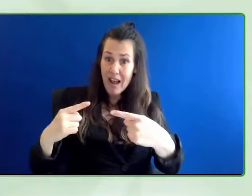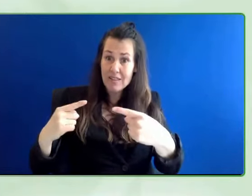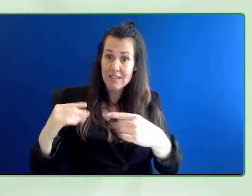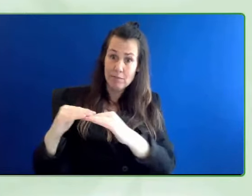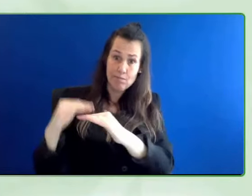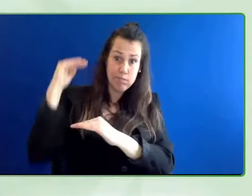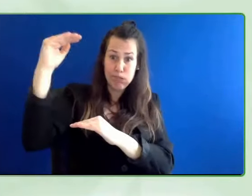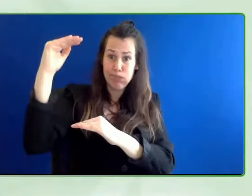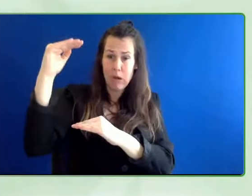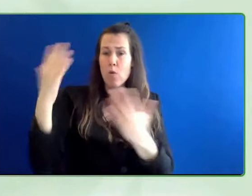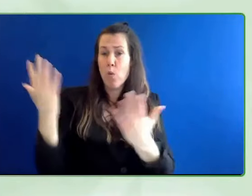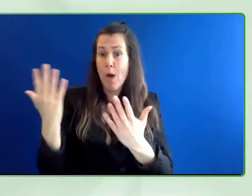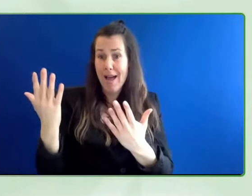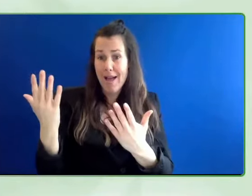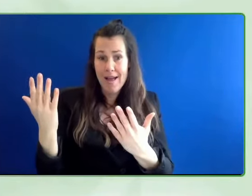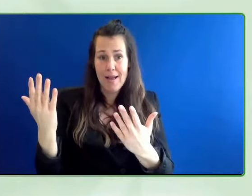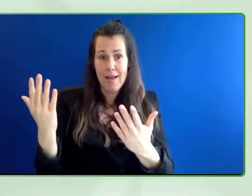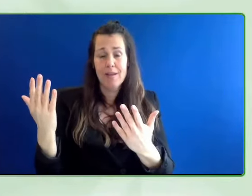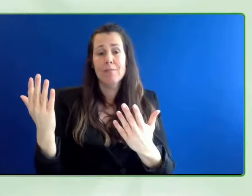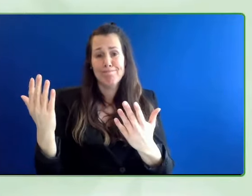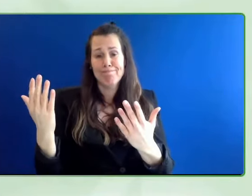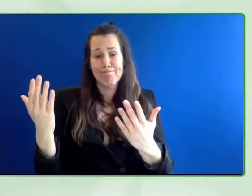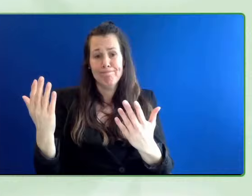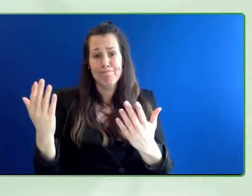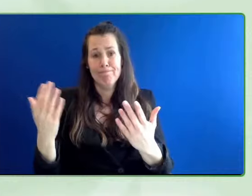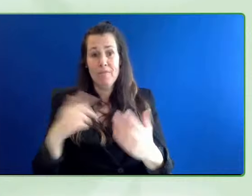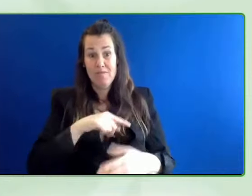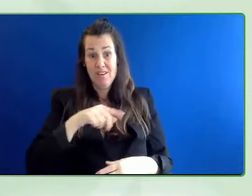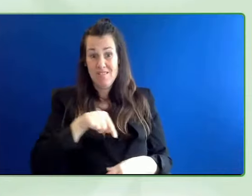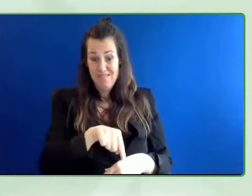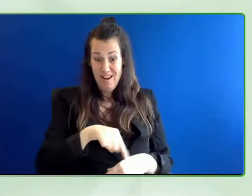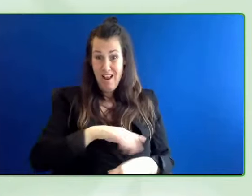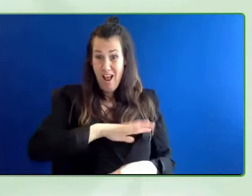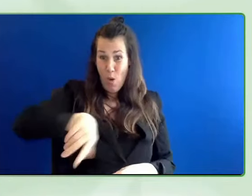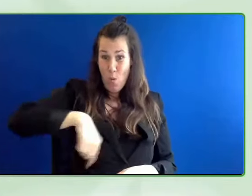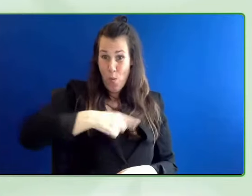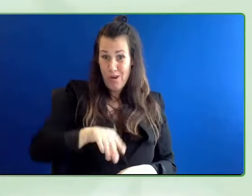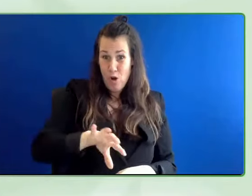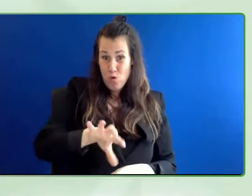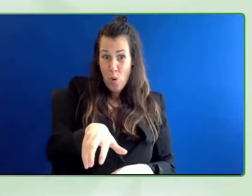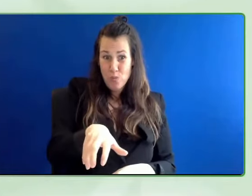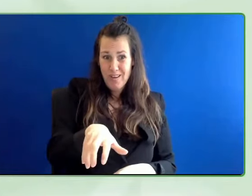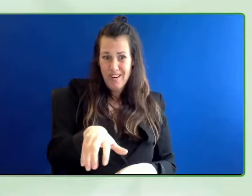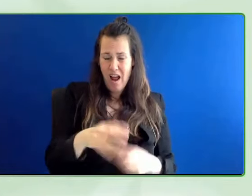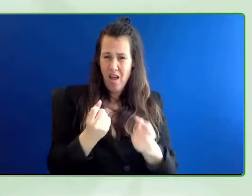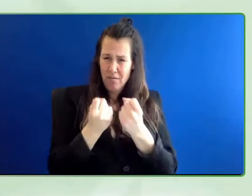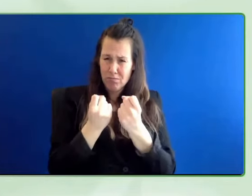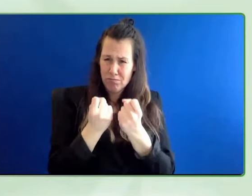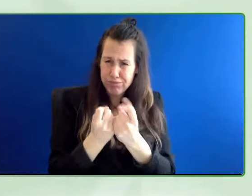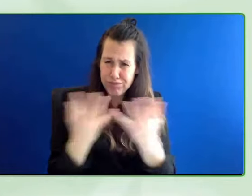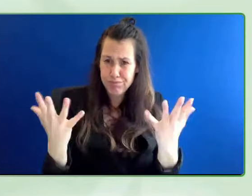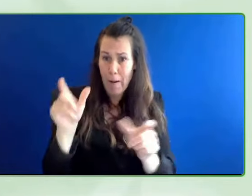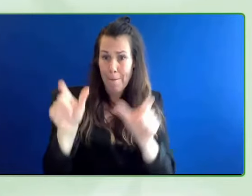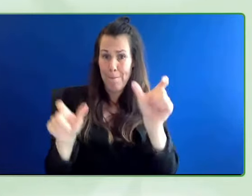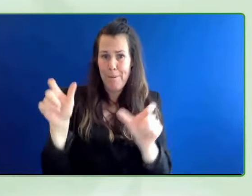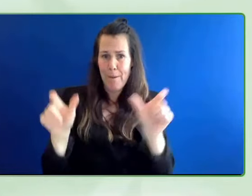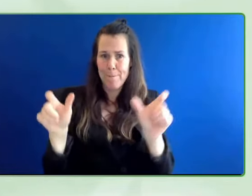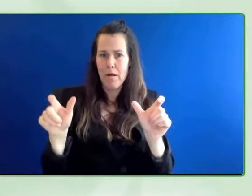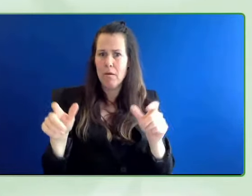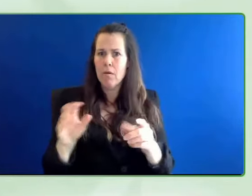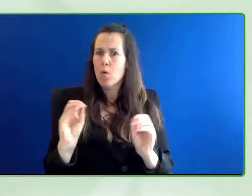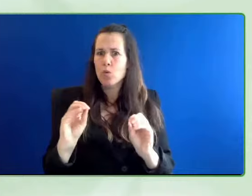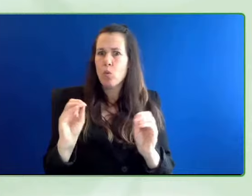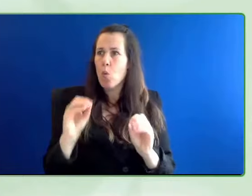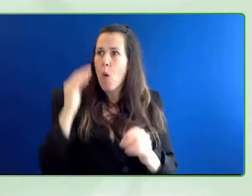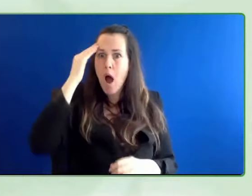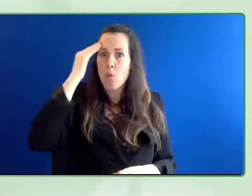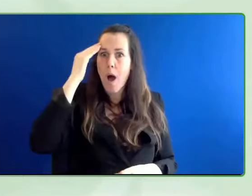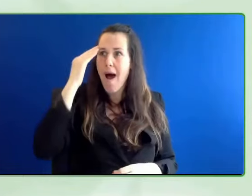aware enough of assistive technology, including persons with disabilities and other people.